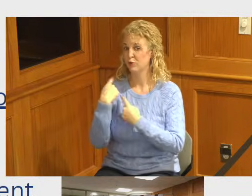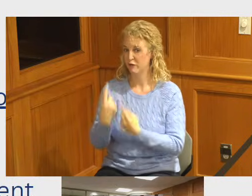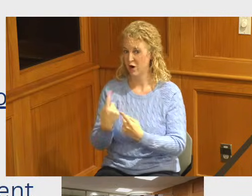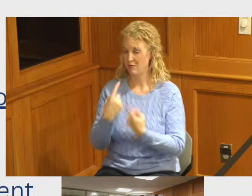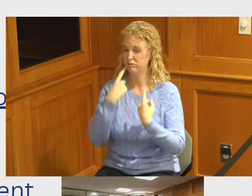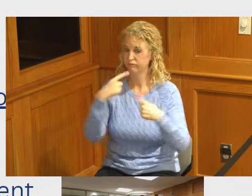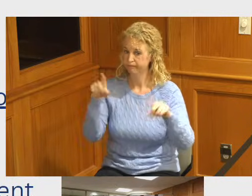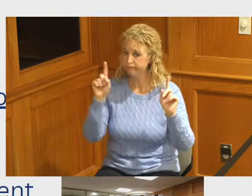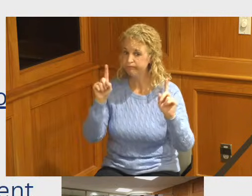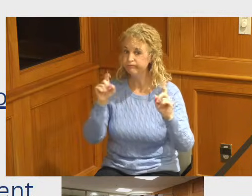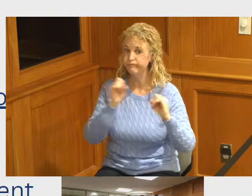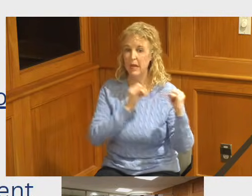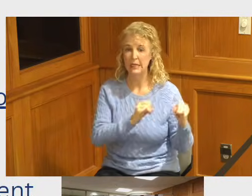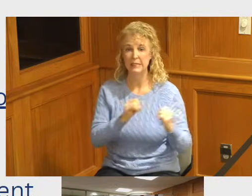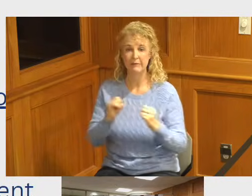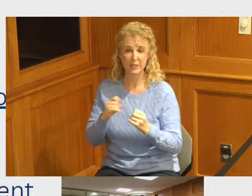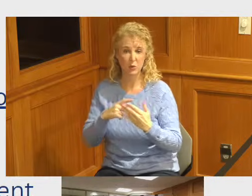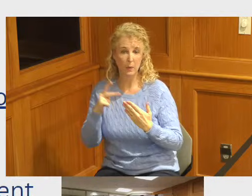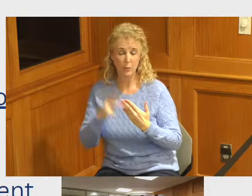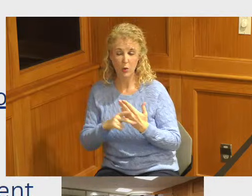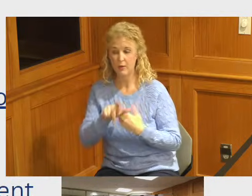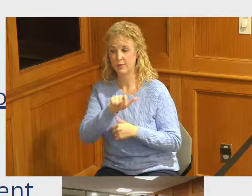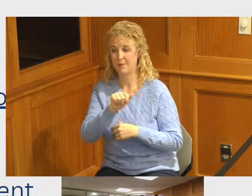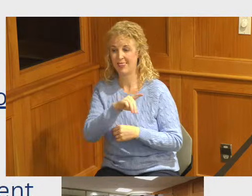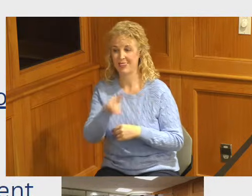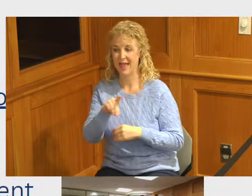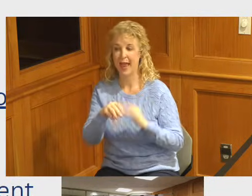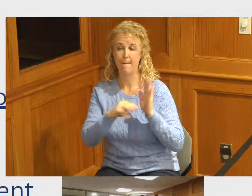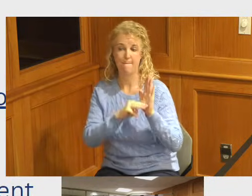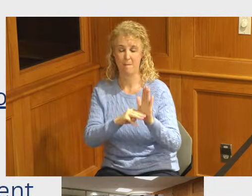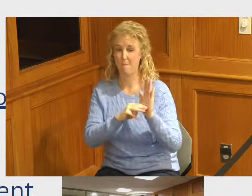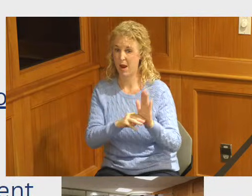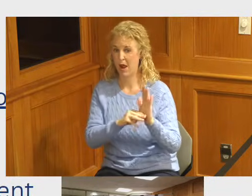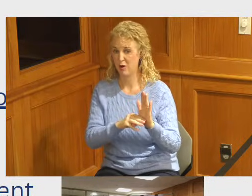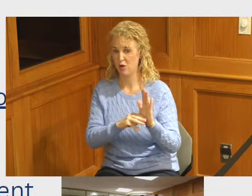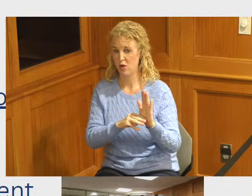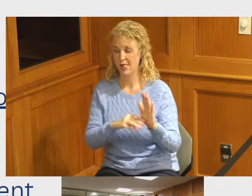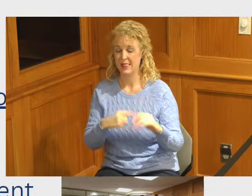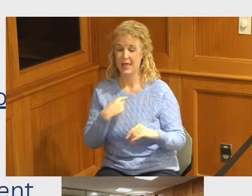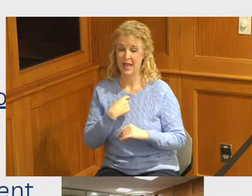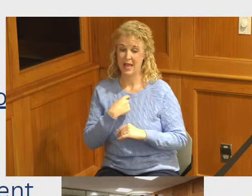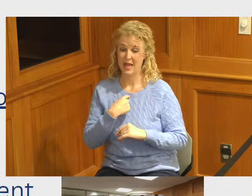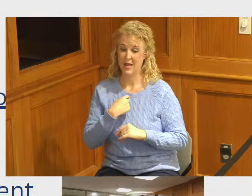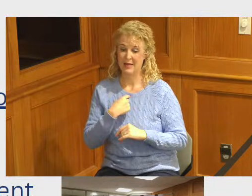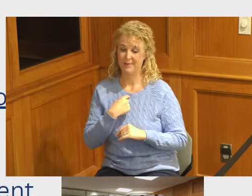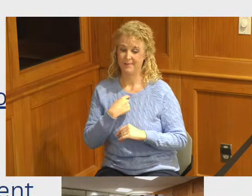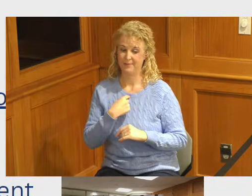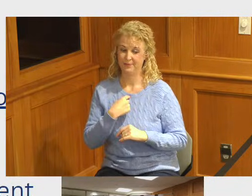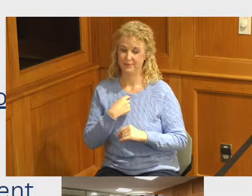talked about individual programs. I think the LAD model and I will make sure I want to invade if you